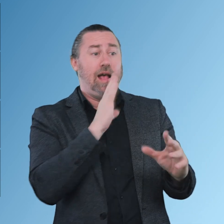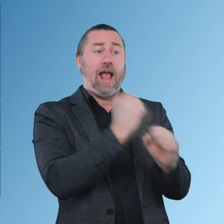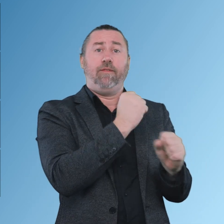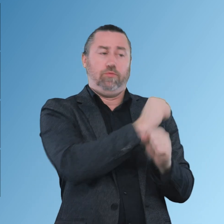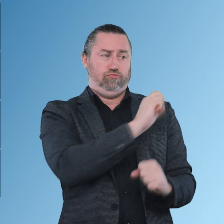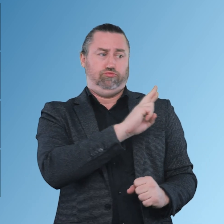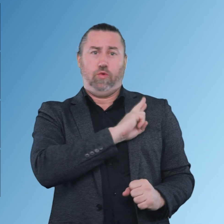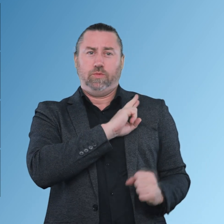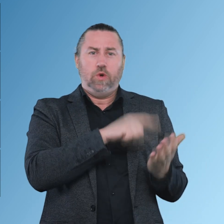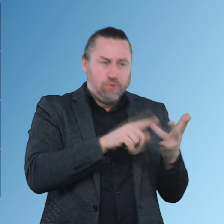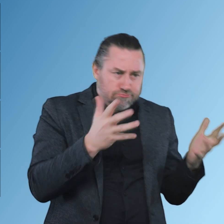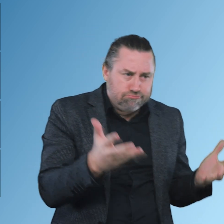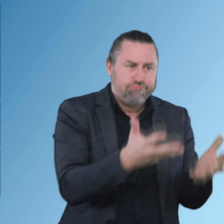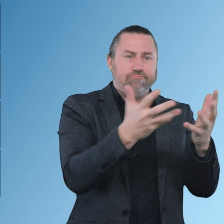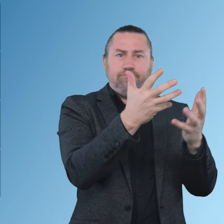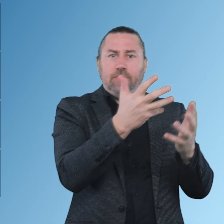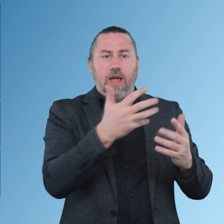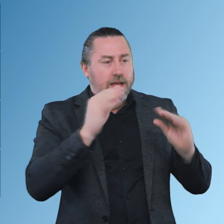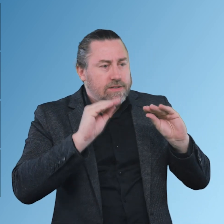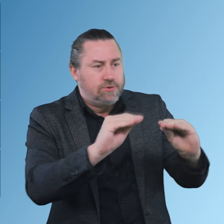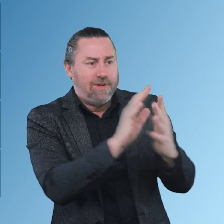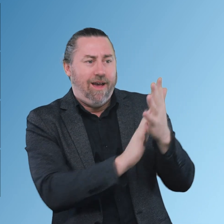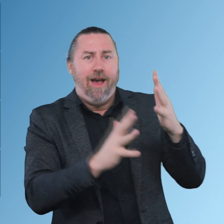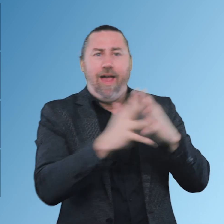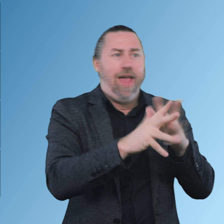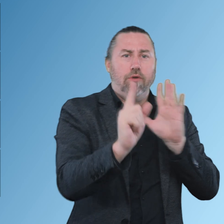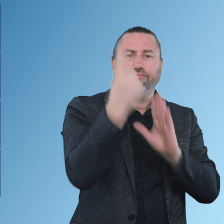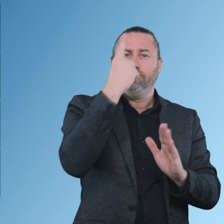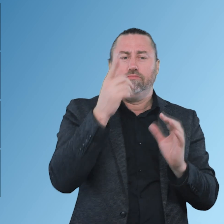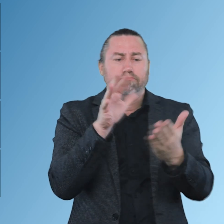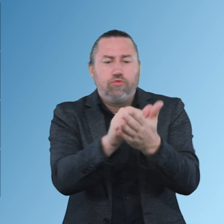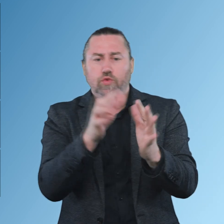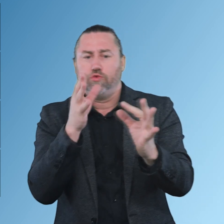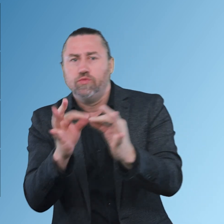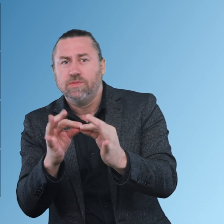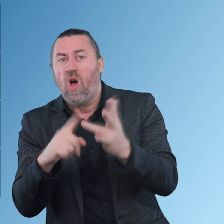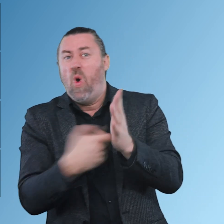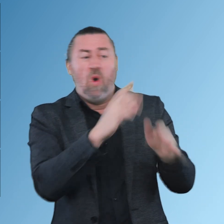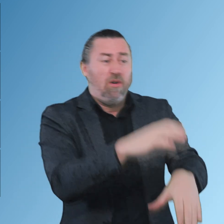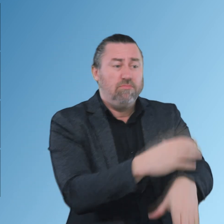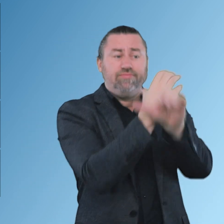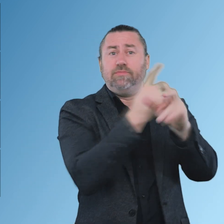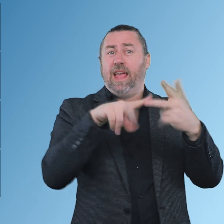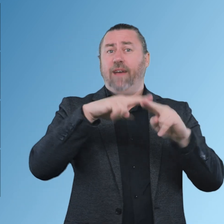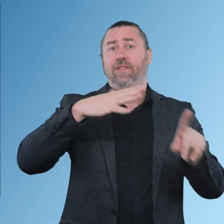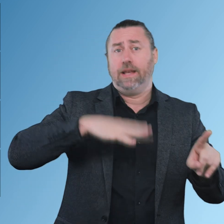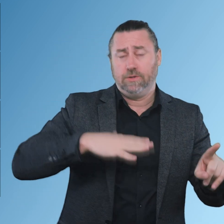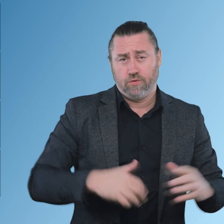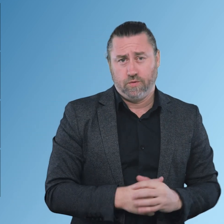providers to engage with interpreters remotely when required. There are four recommendations about the interpreting industry.